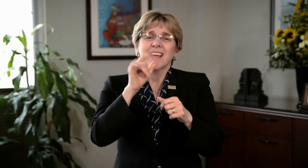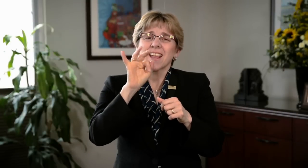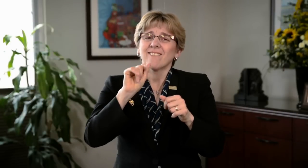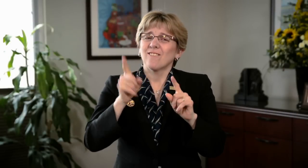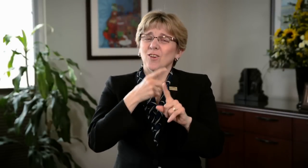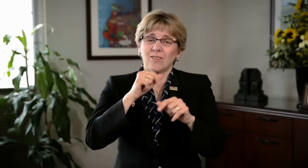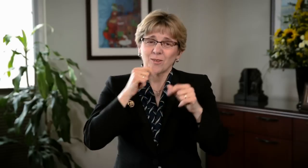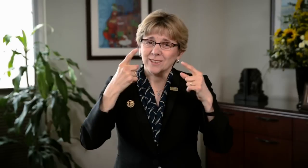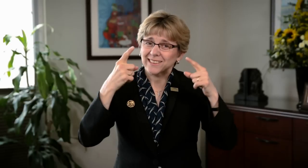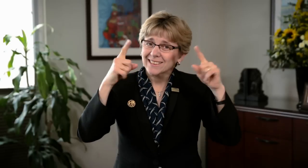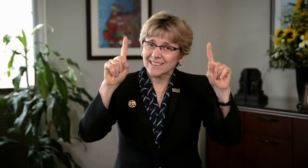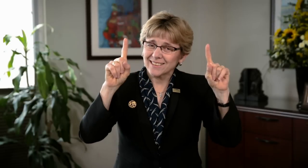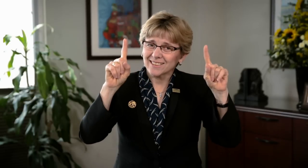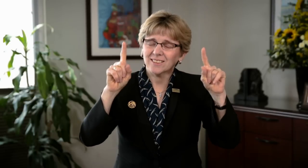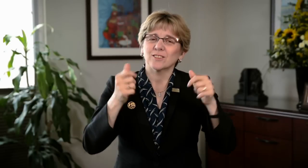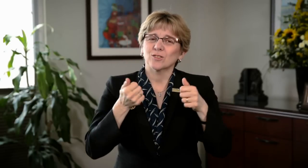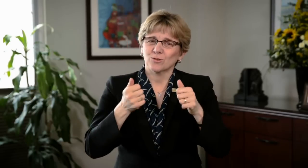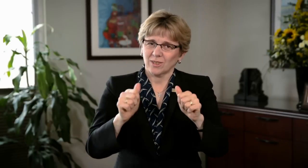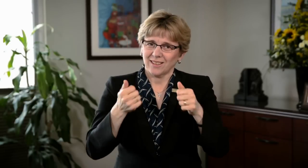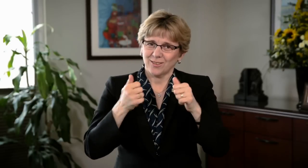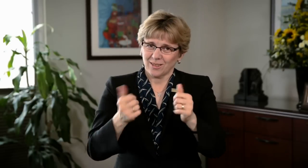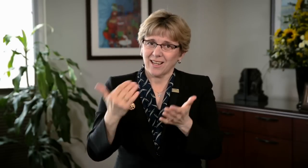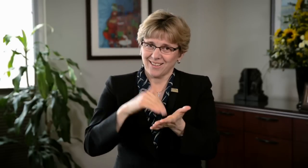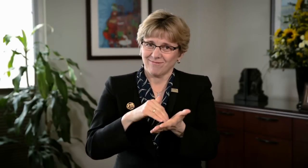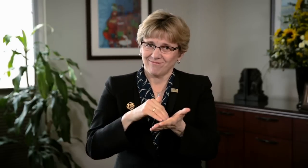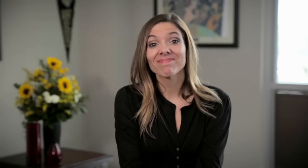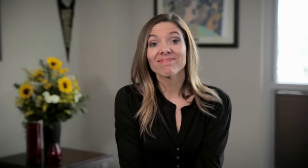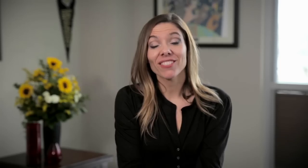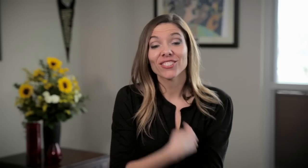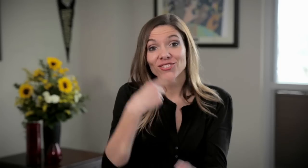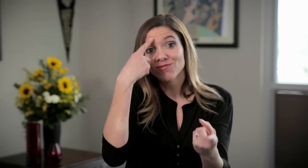First: If at first you don't succeed, try again. I agree.